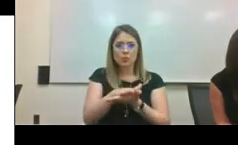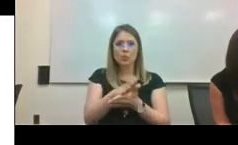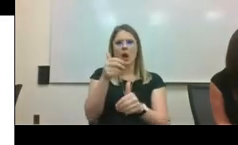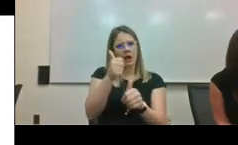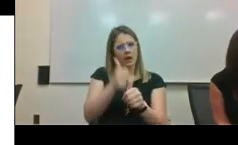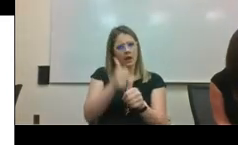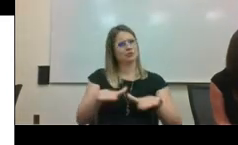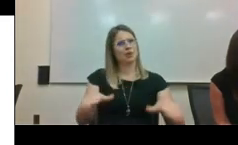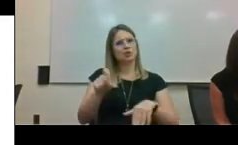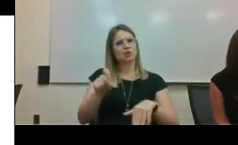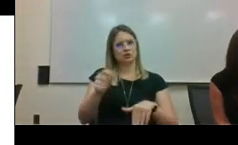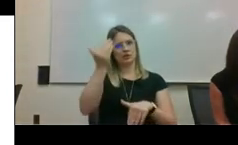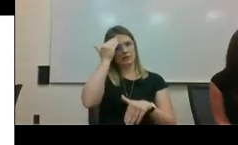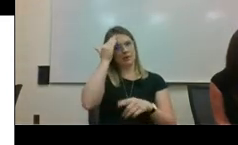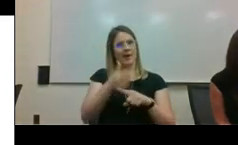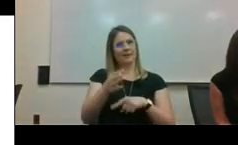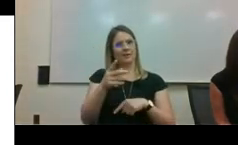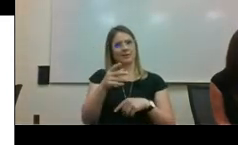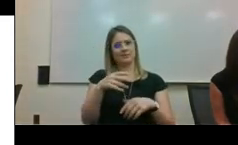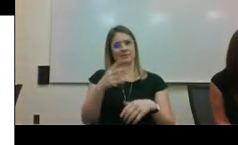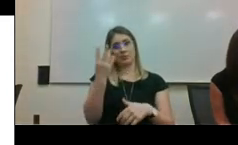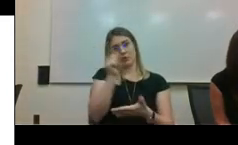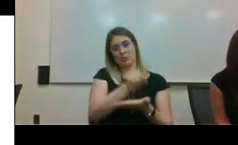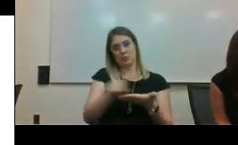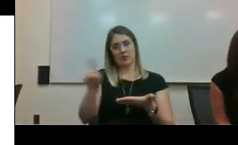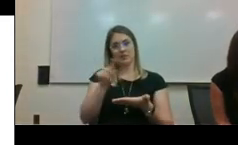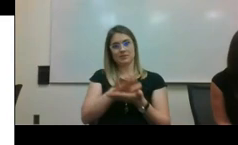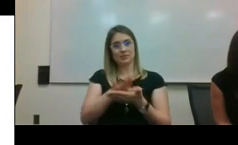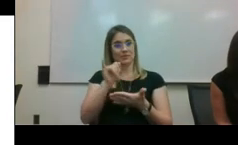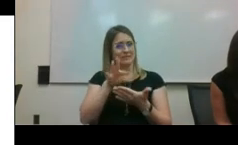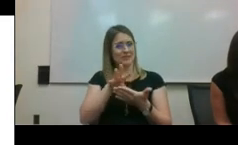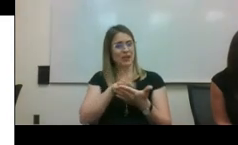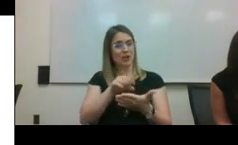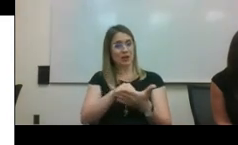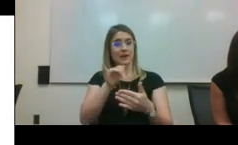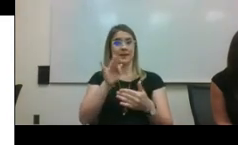after the first week or two at school if they are being signed to on a regular basis and they just weren't.